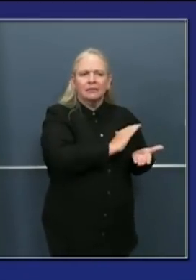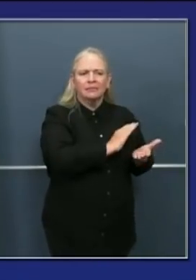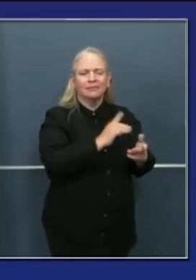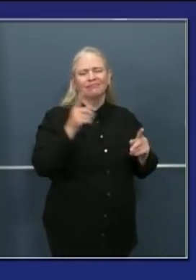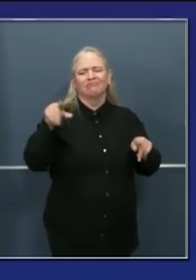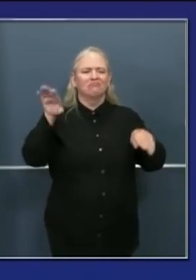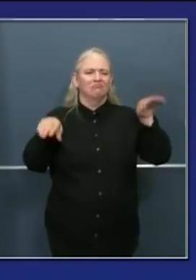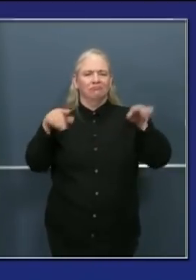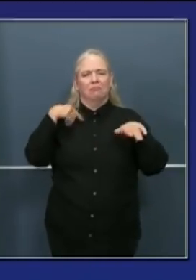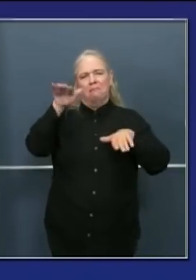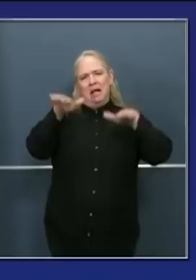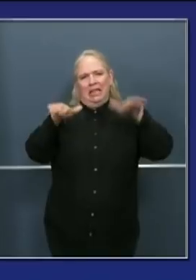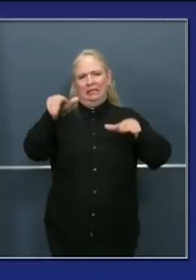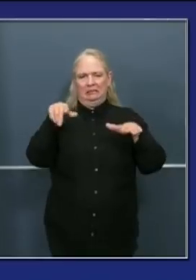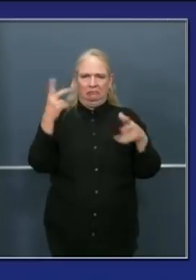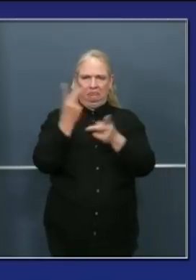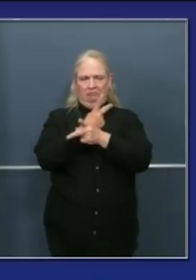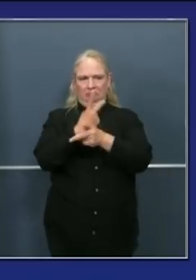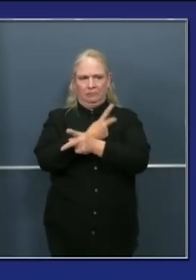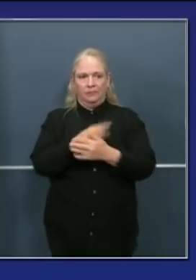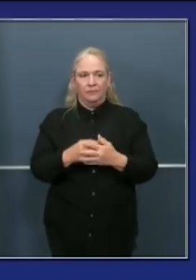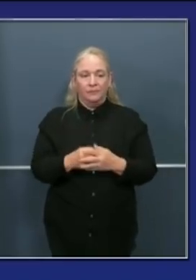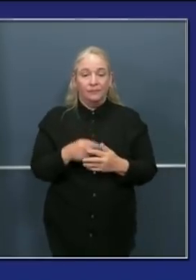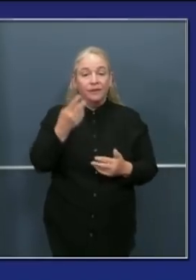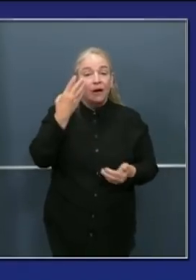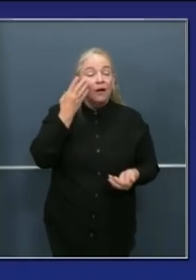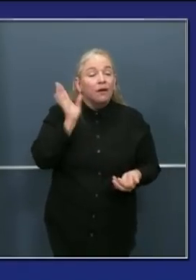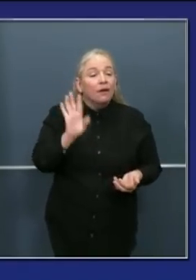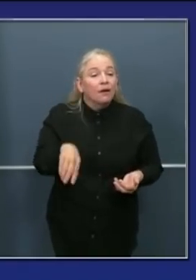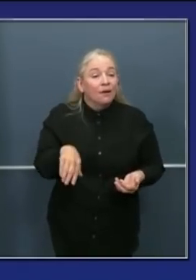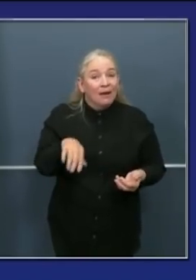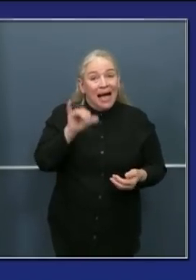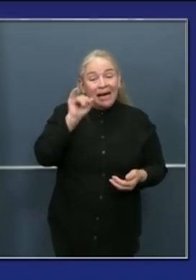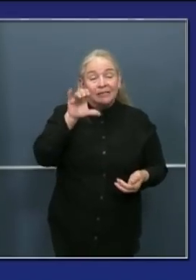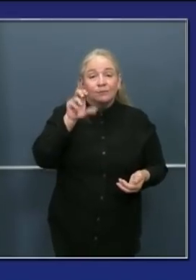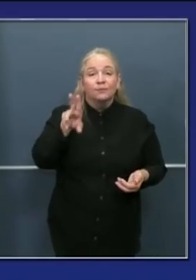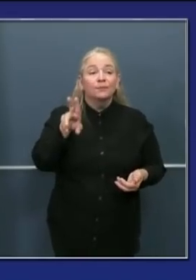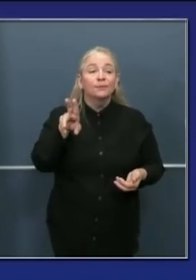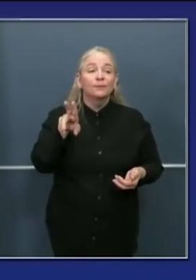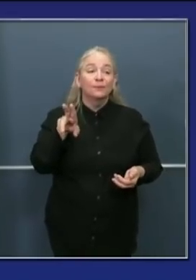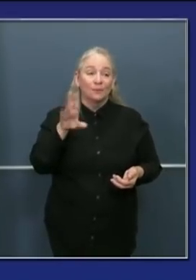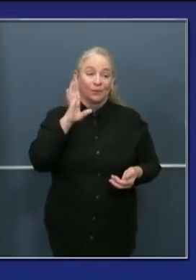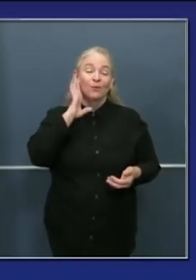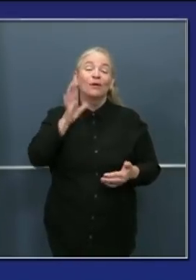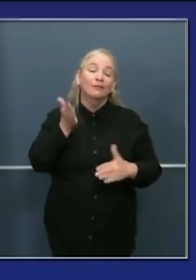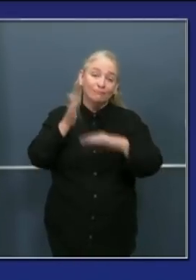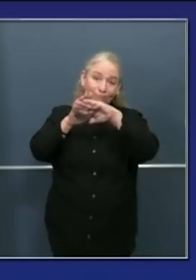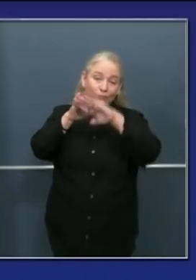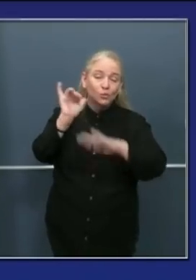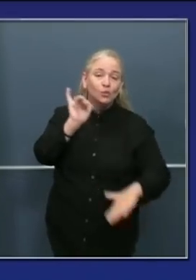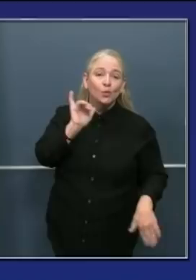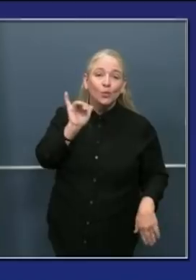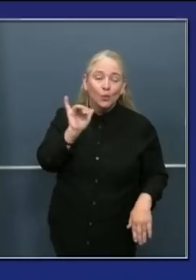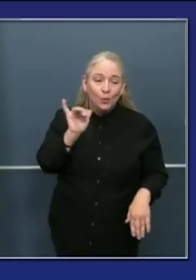PART OF OUR TARGETED ENFORCEMENT AND TARGETED